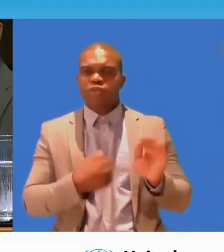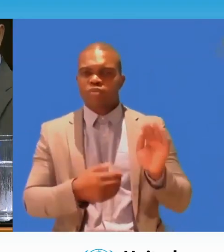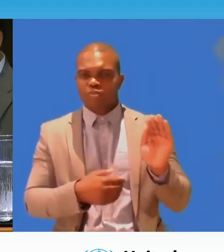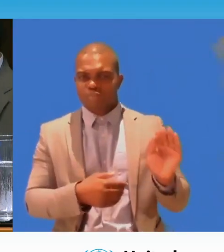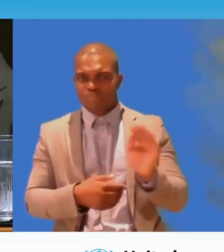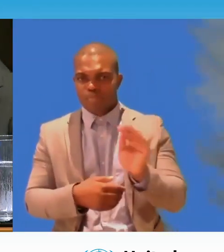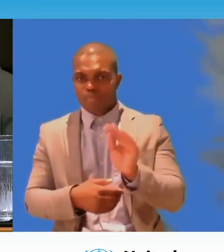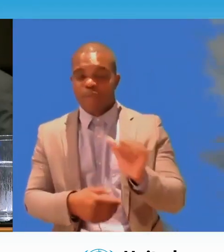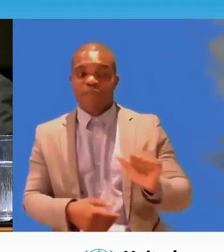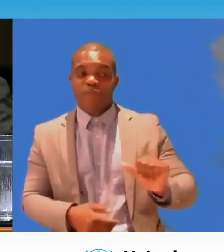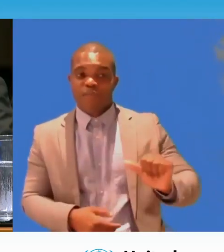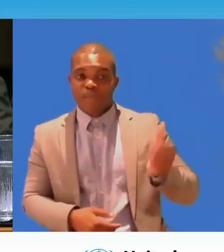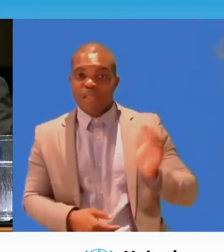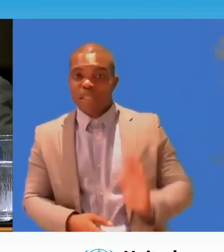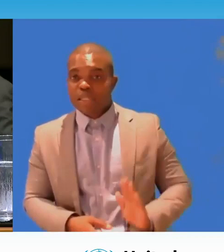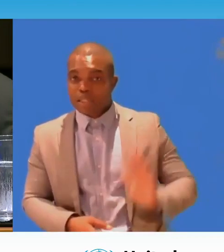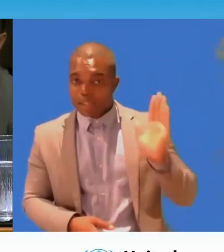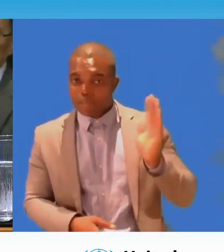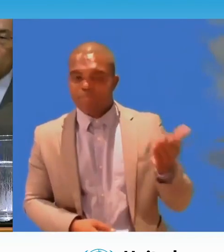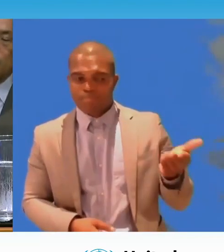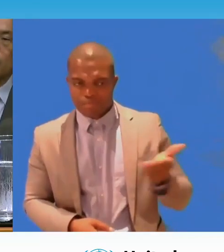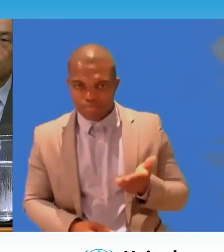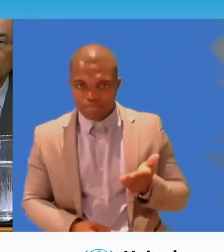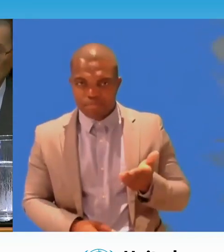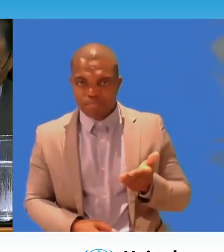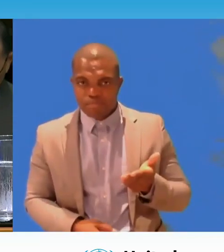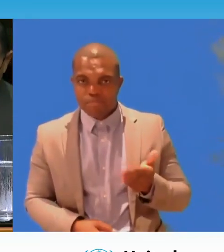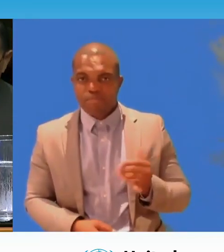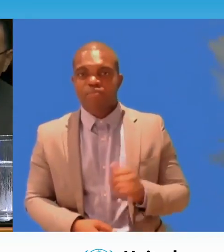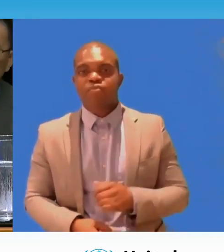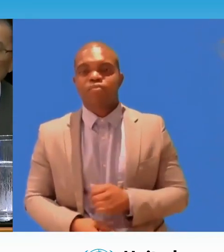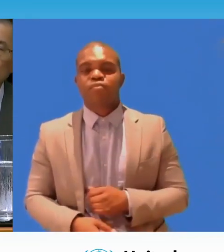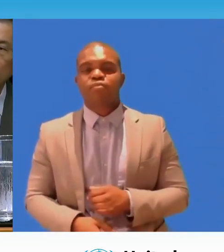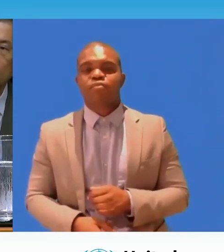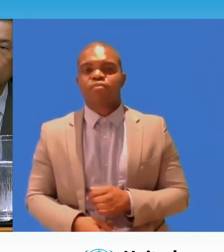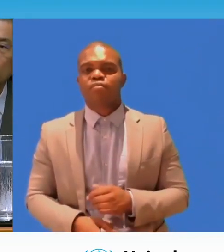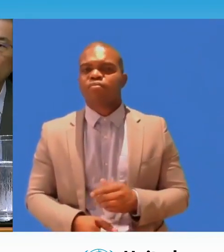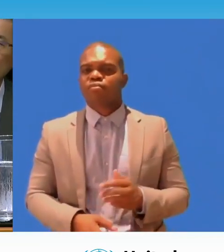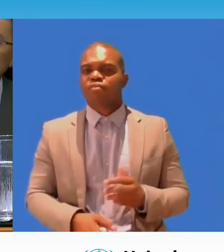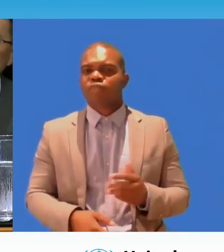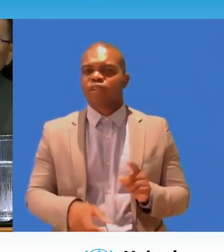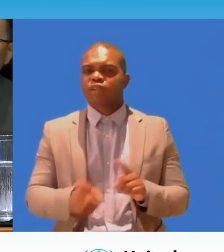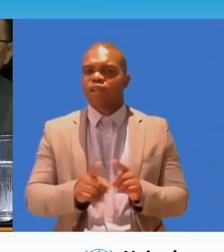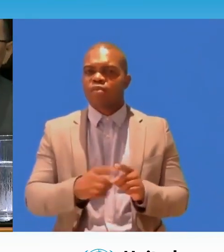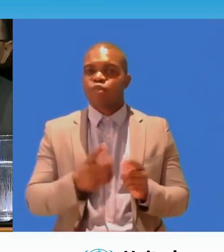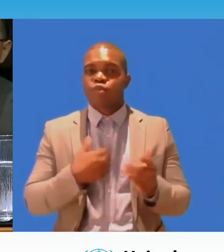when called to the floor please unmute your microphone and indicate your name followed